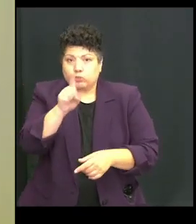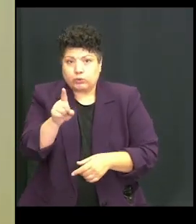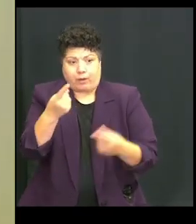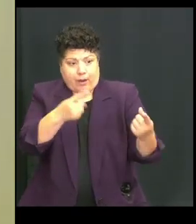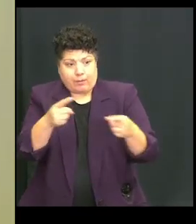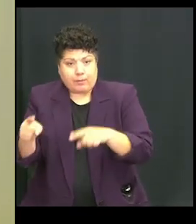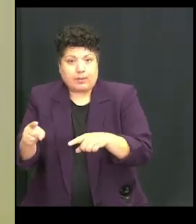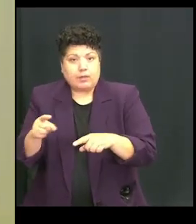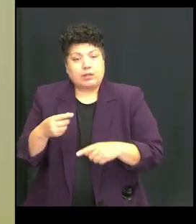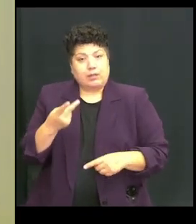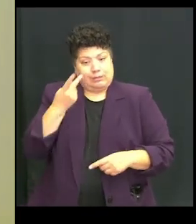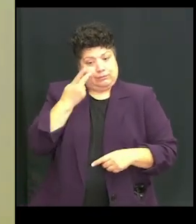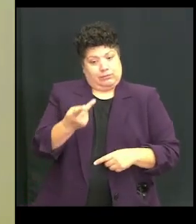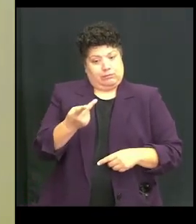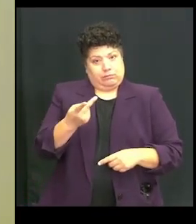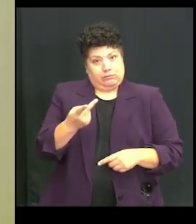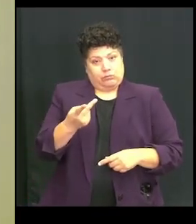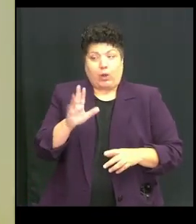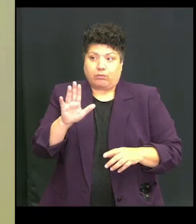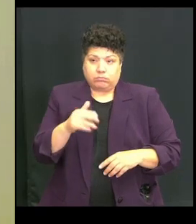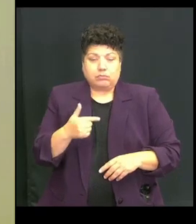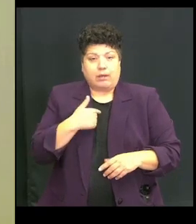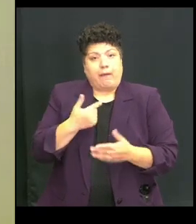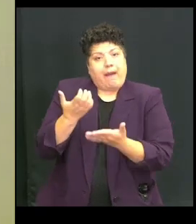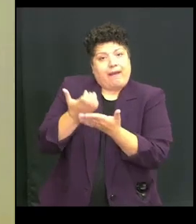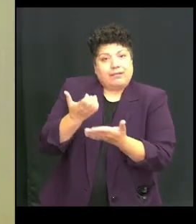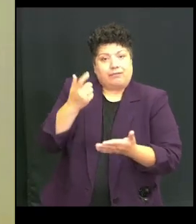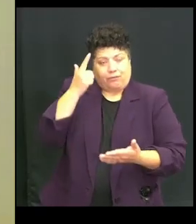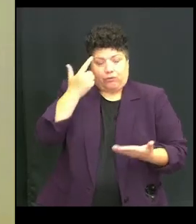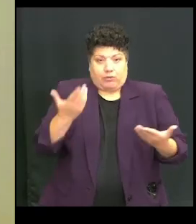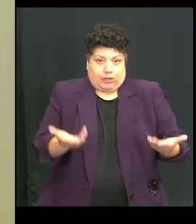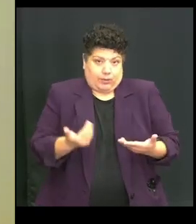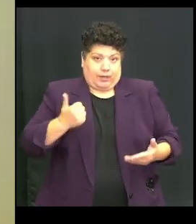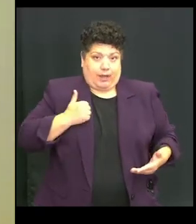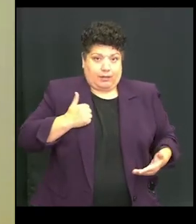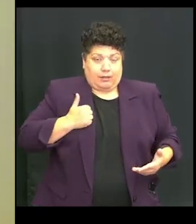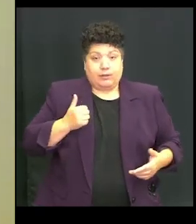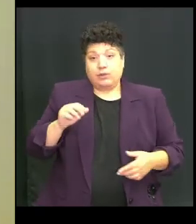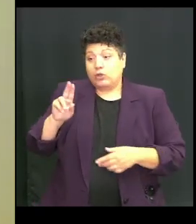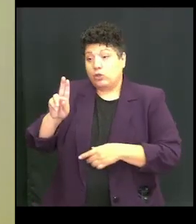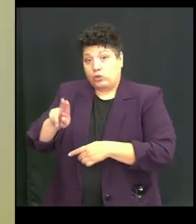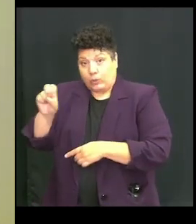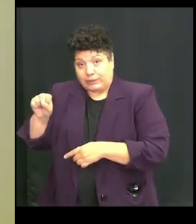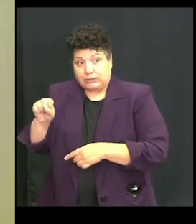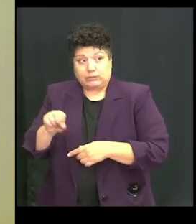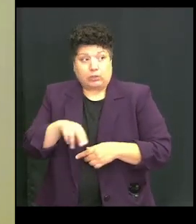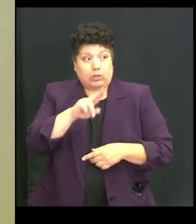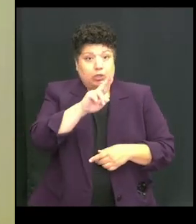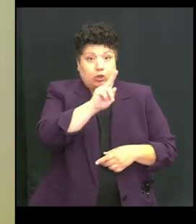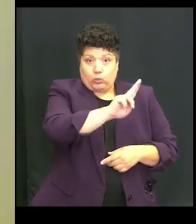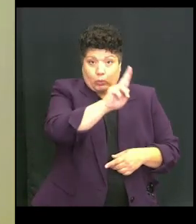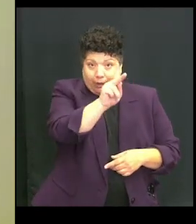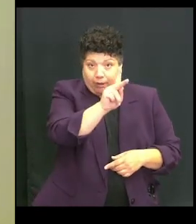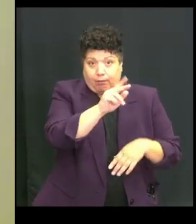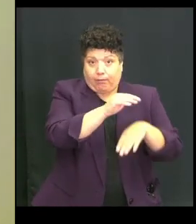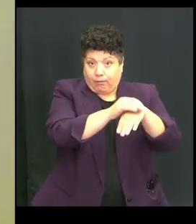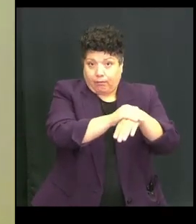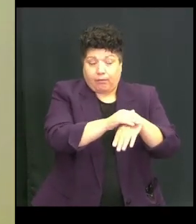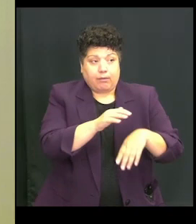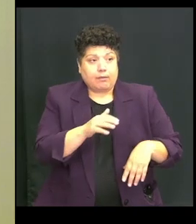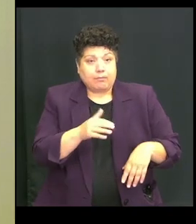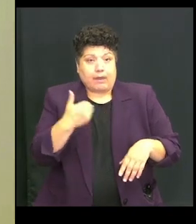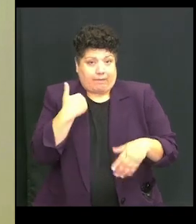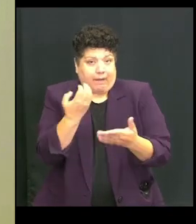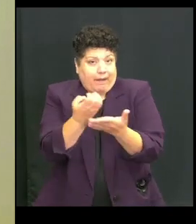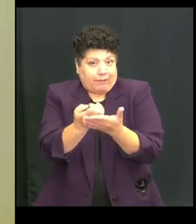Well, I have some evidence for Canada, but in the US and in the UK there's plenty of evidence of this.